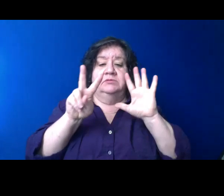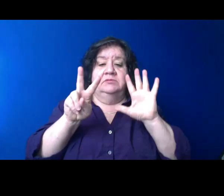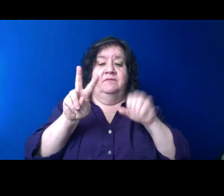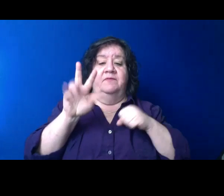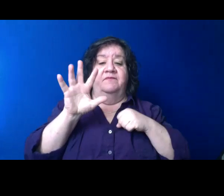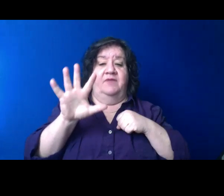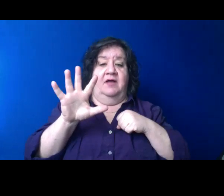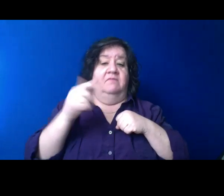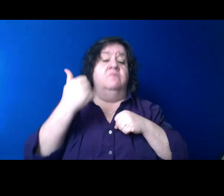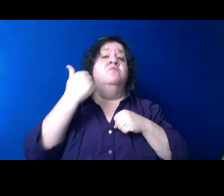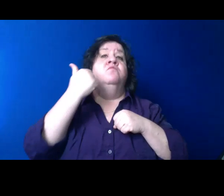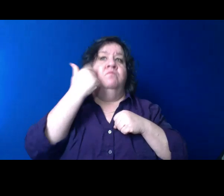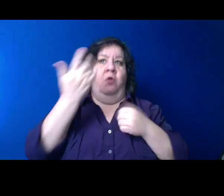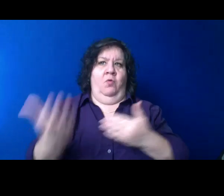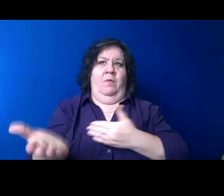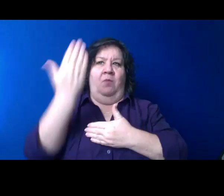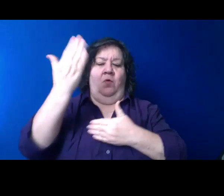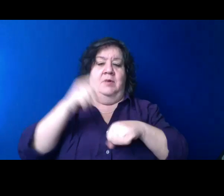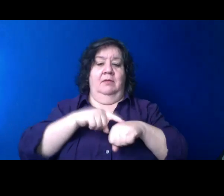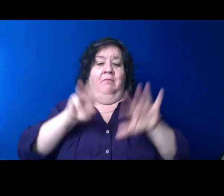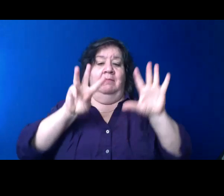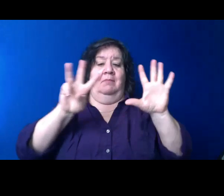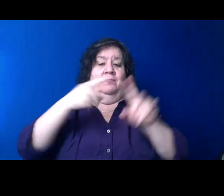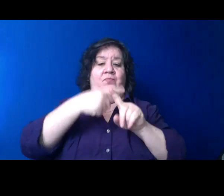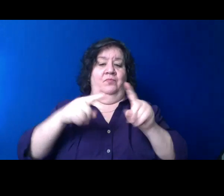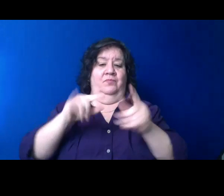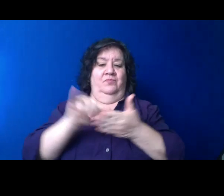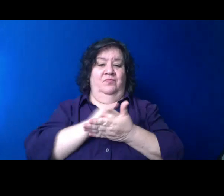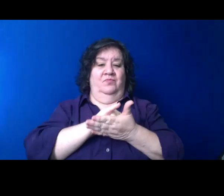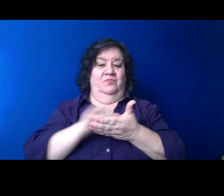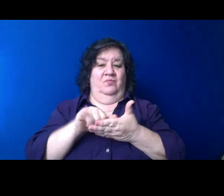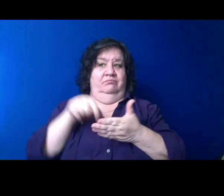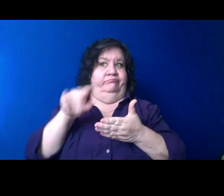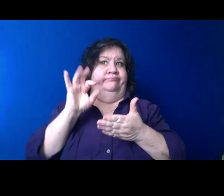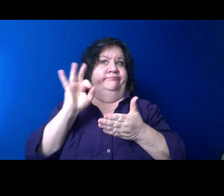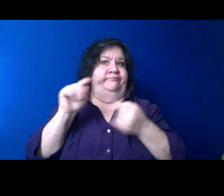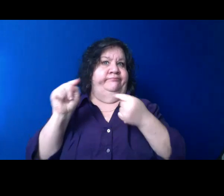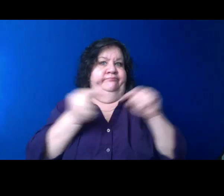one year after adopting adoption of that resolution so i don't know if we can get a